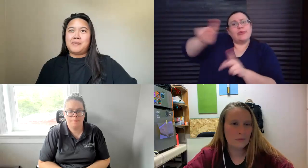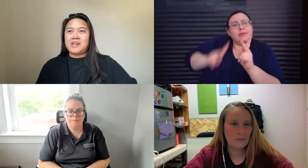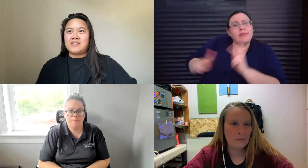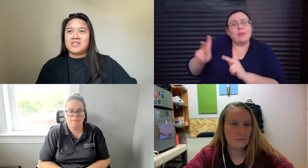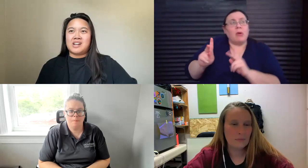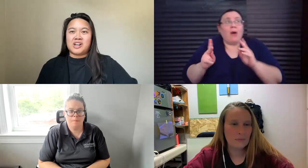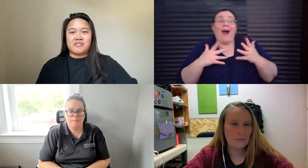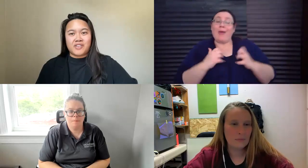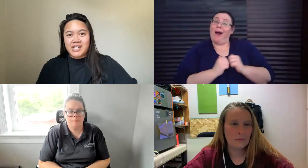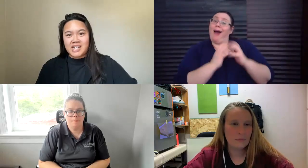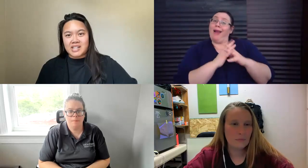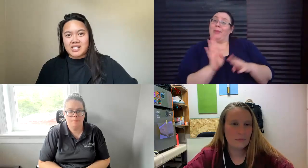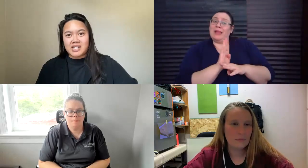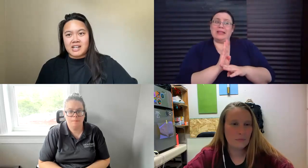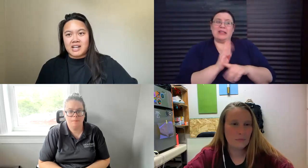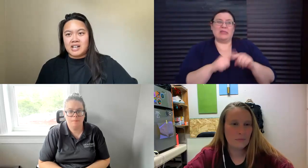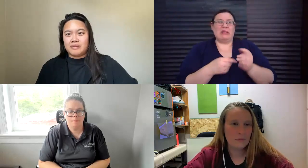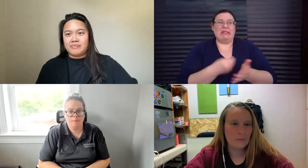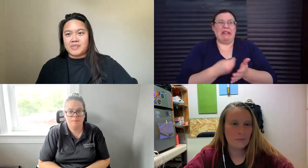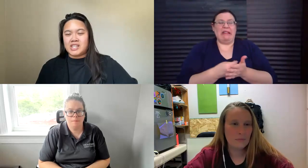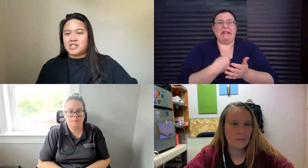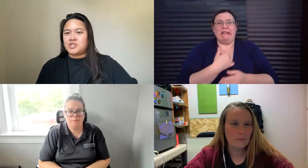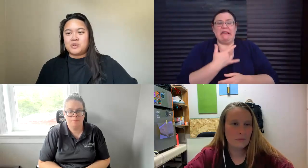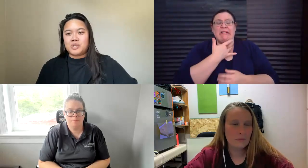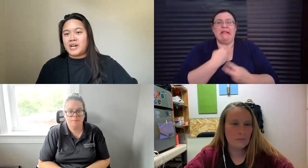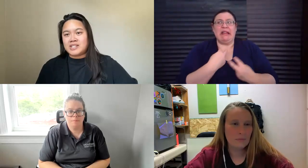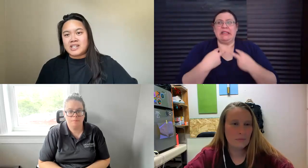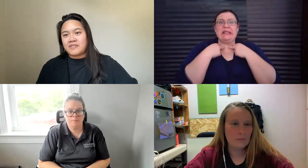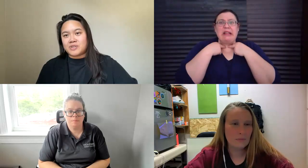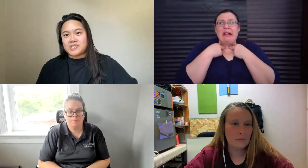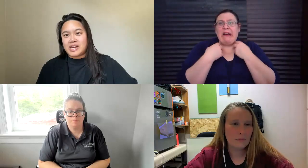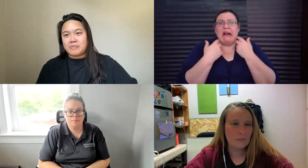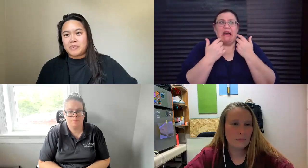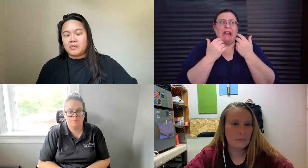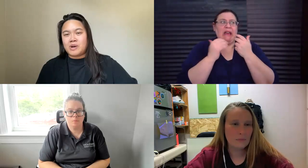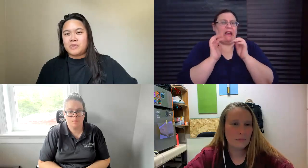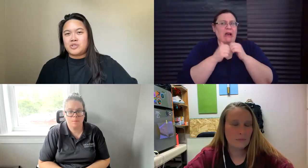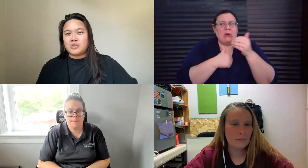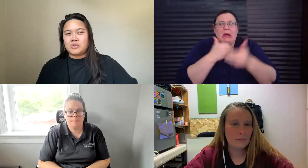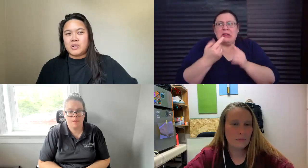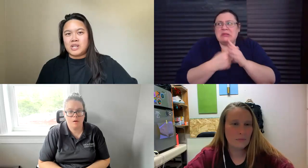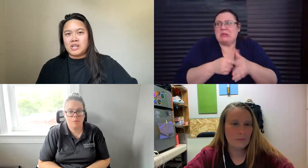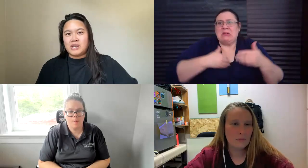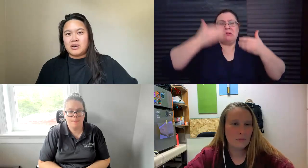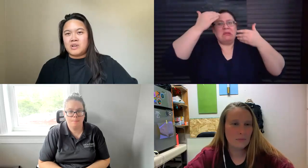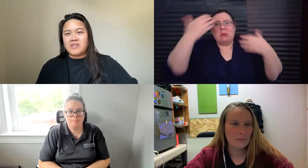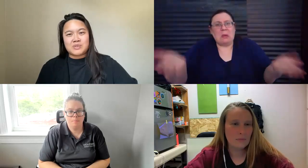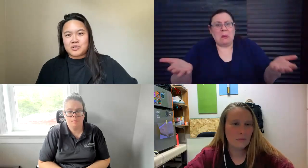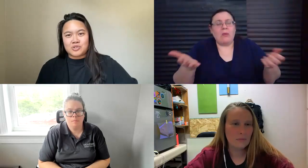be stuck on funding and they don't know how to take that first step, what advice would